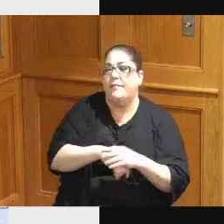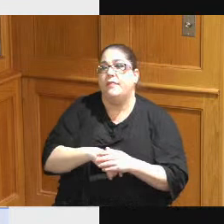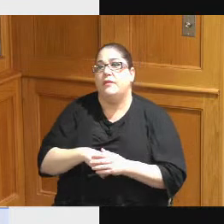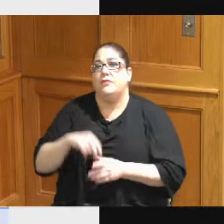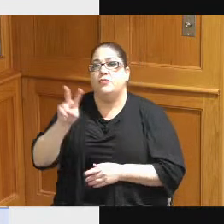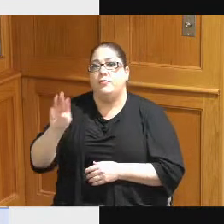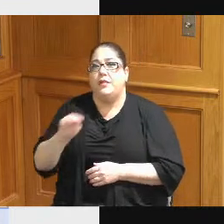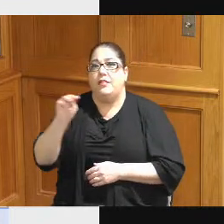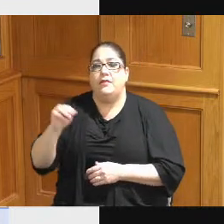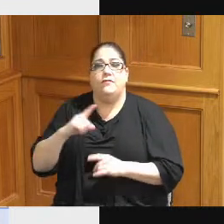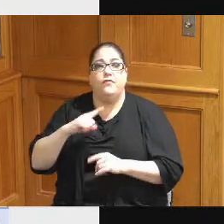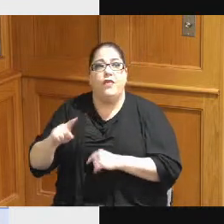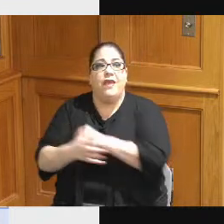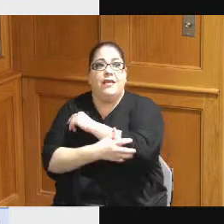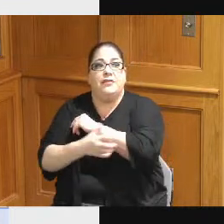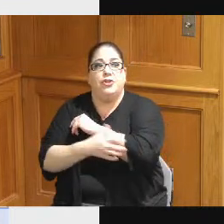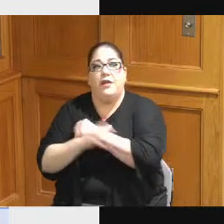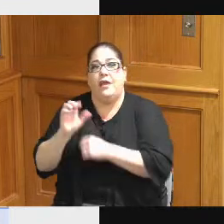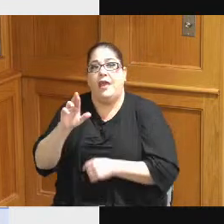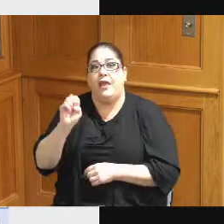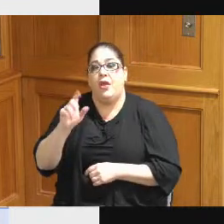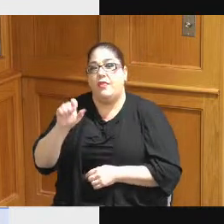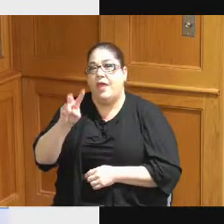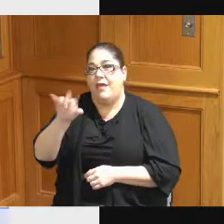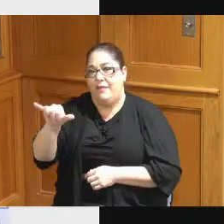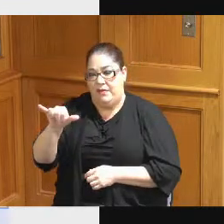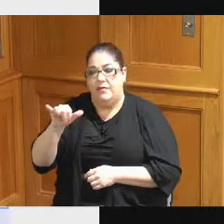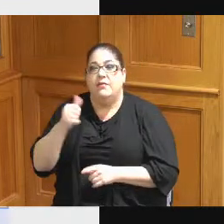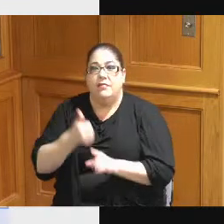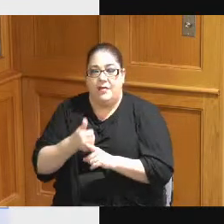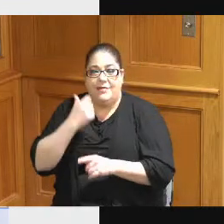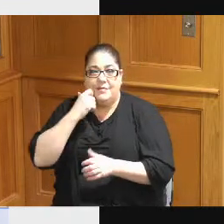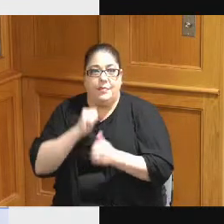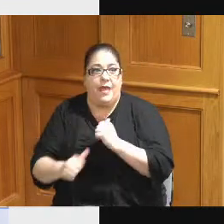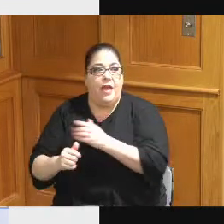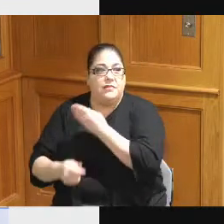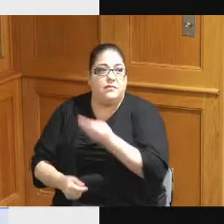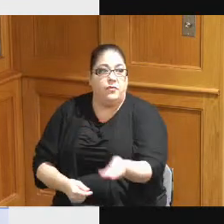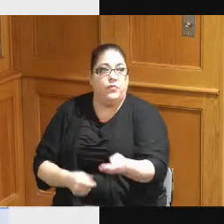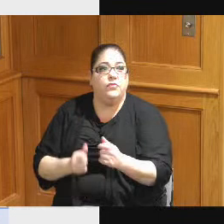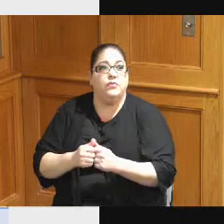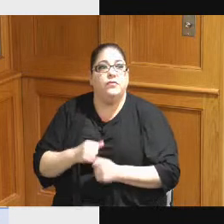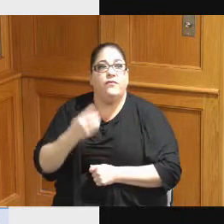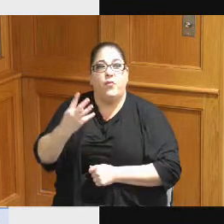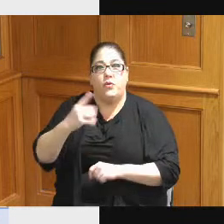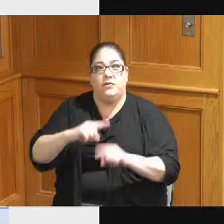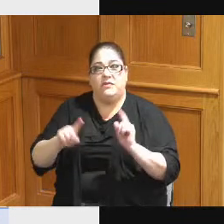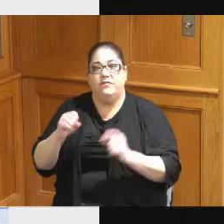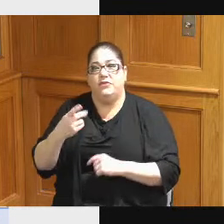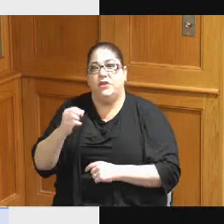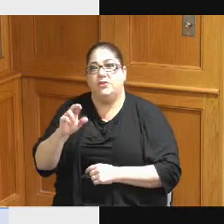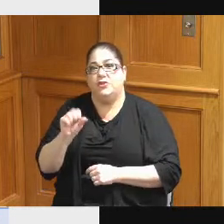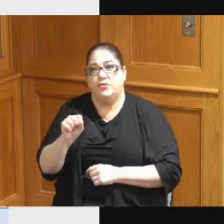Indigent care Levy that we pass through to four shelters to provide services to people